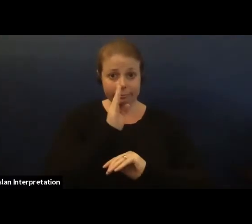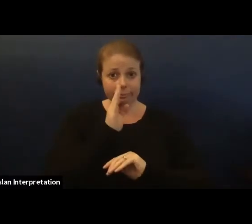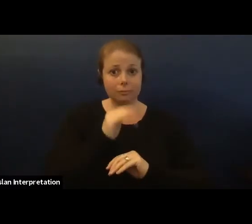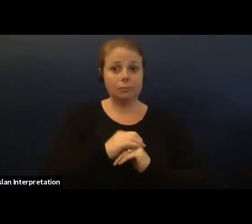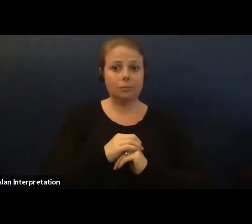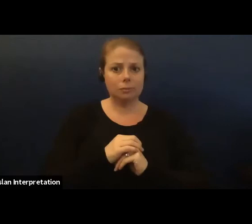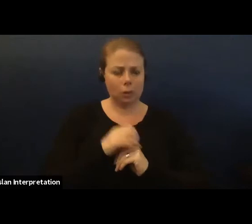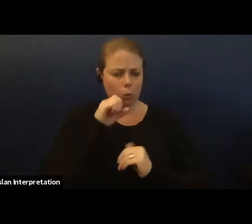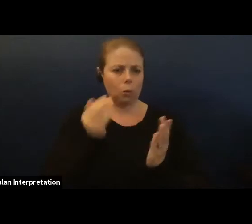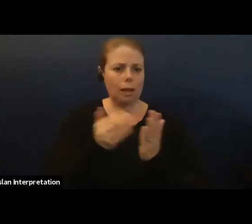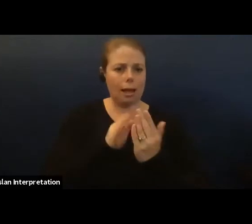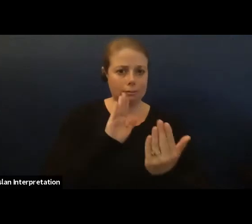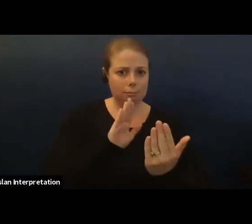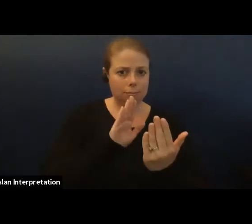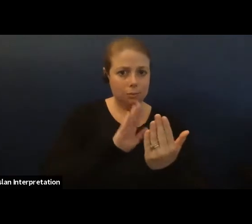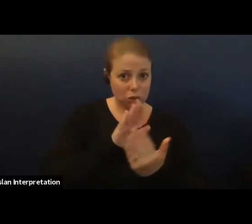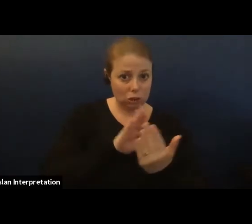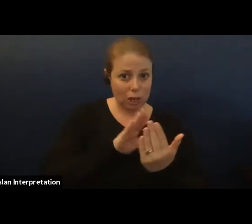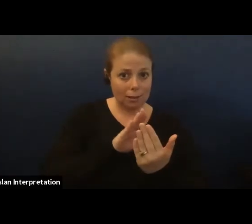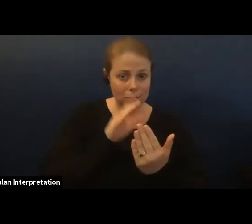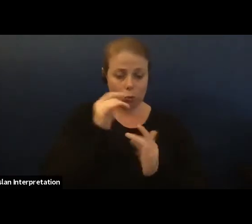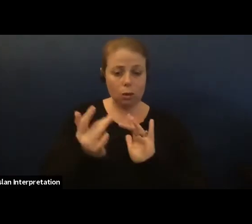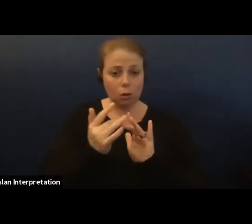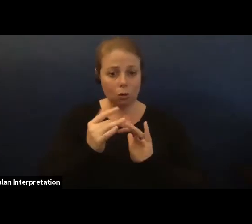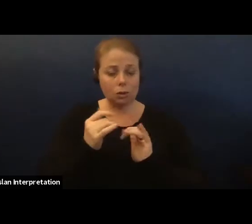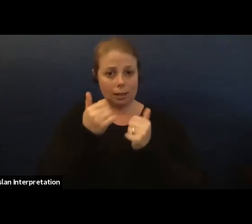We'll also update our frequently asked questions on our website with answers.